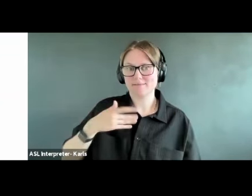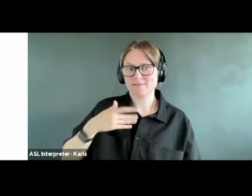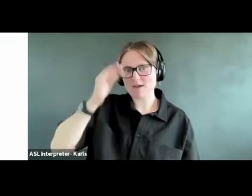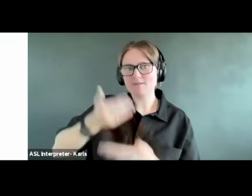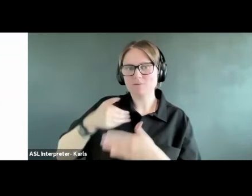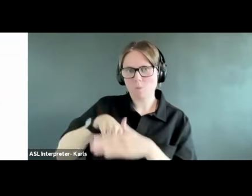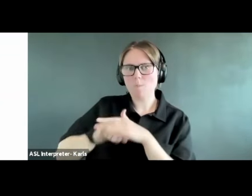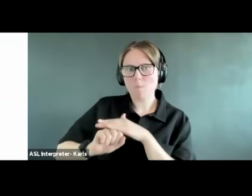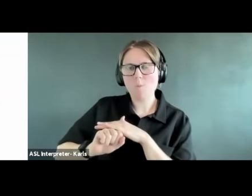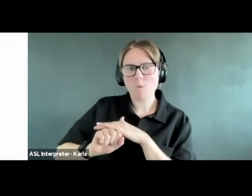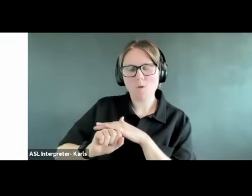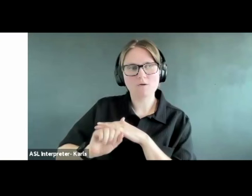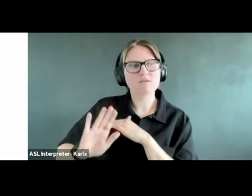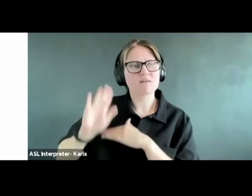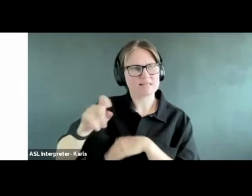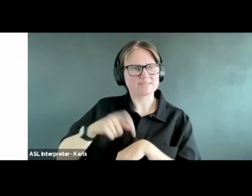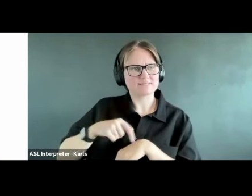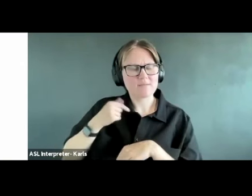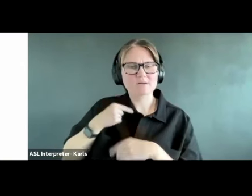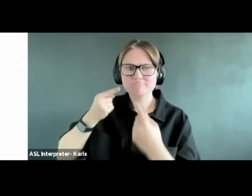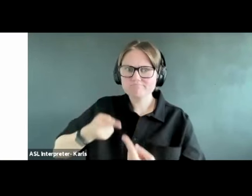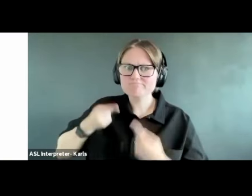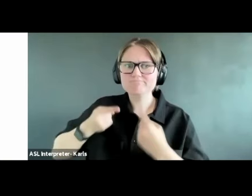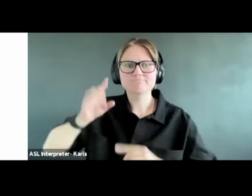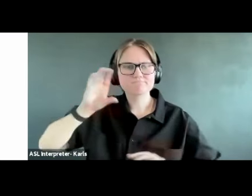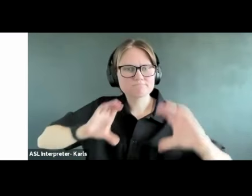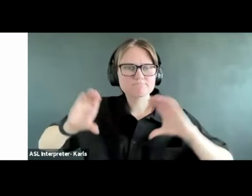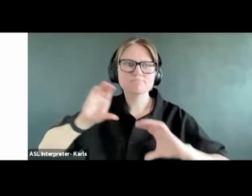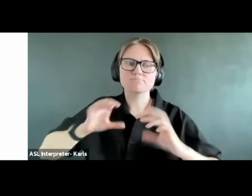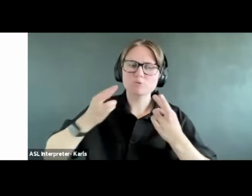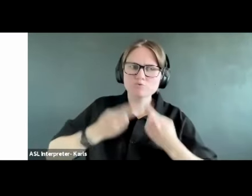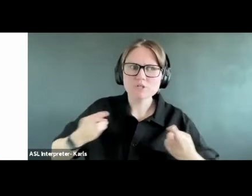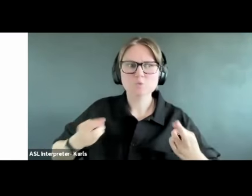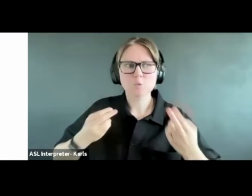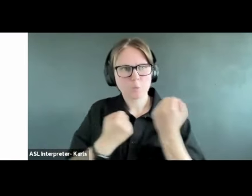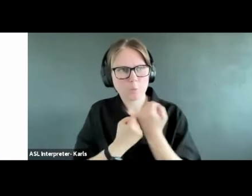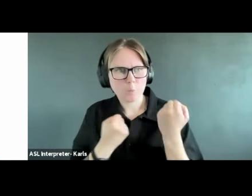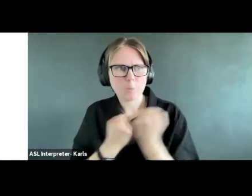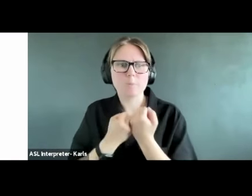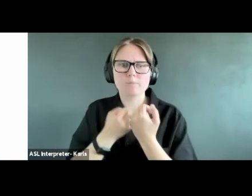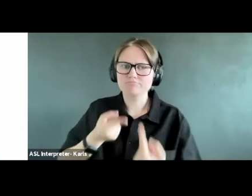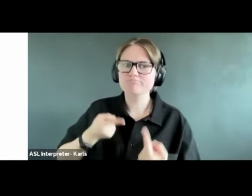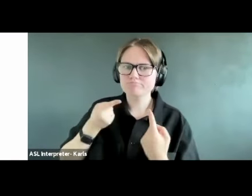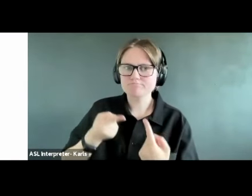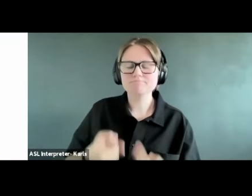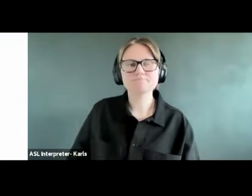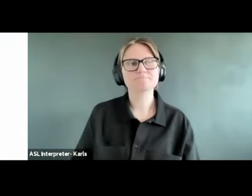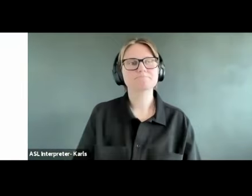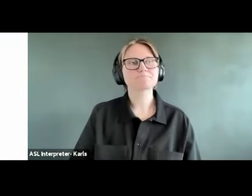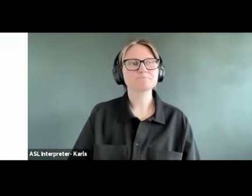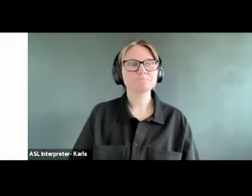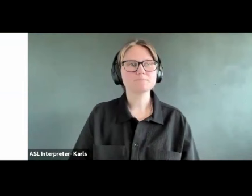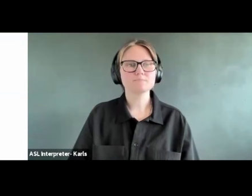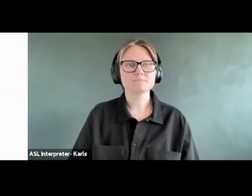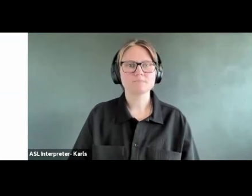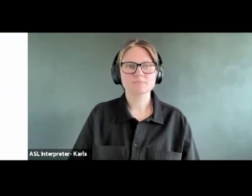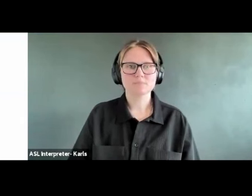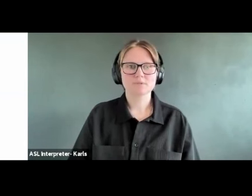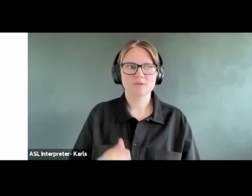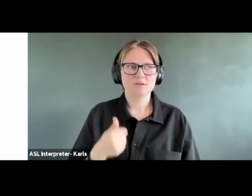to find resources and support for myself and I was just like I don't feel like there's that much